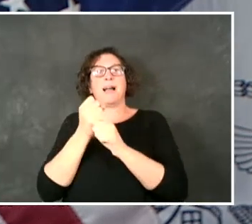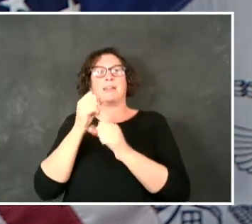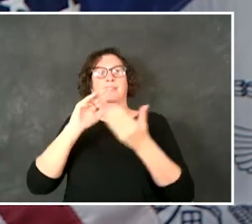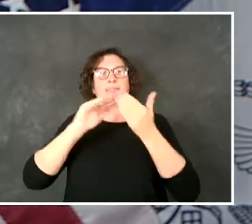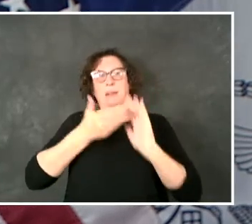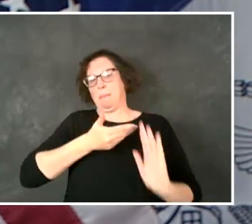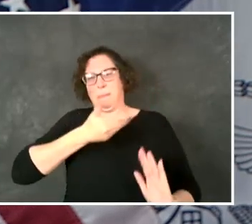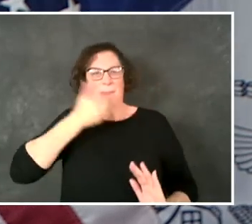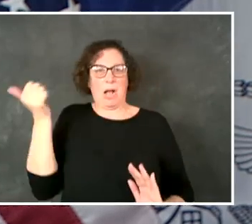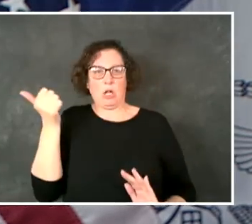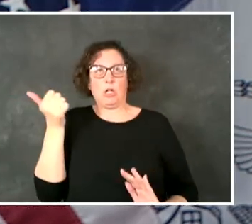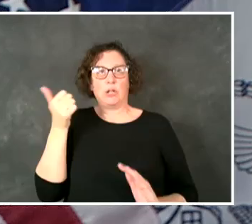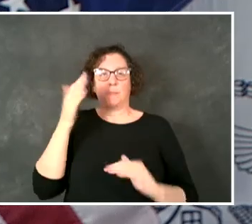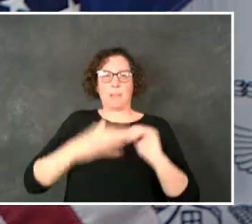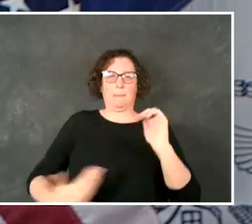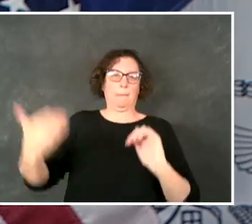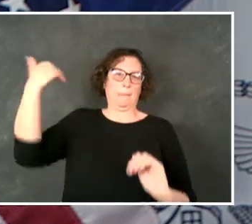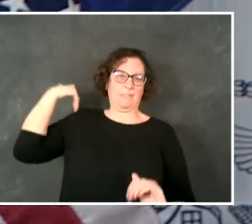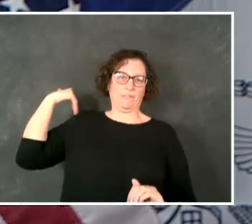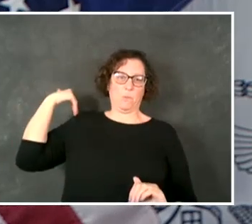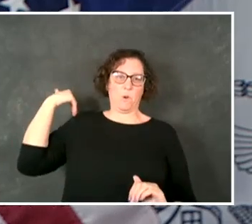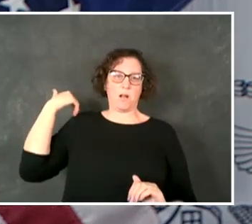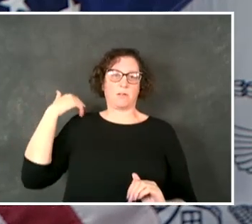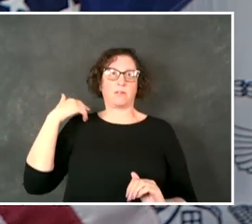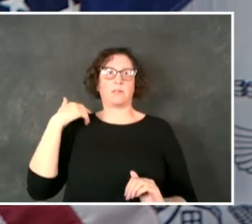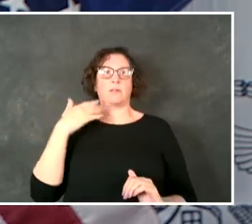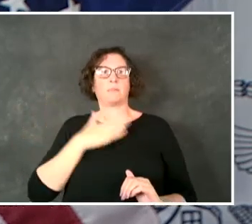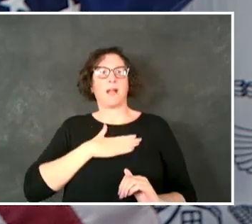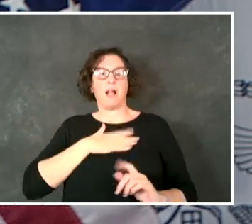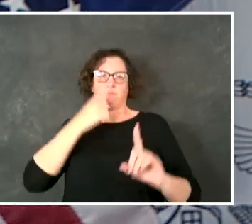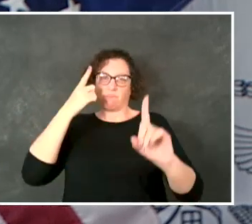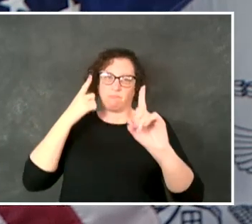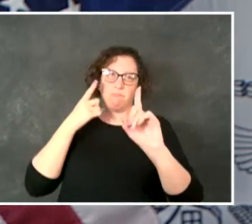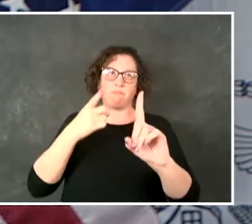BETTER NDA FIRAER ATTH SEA METIME. THAT'S WHAT I